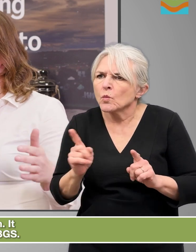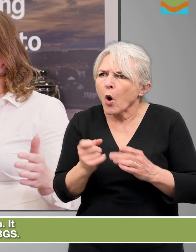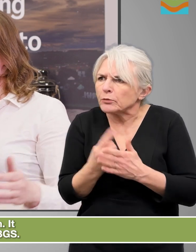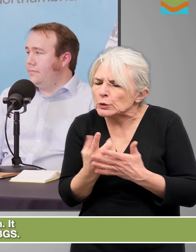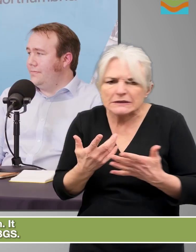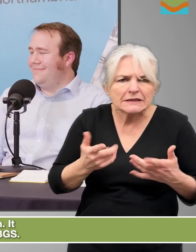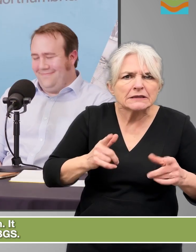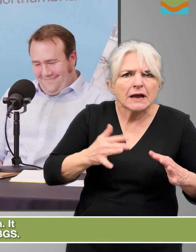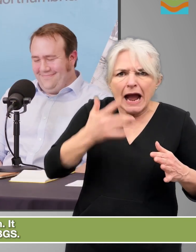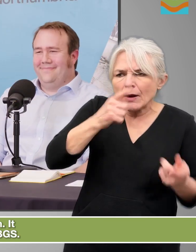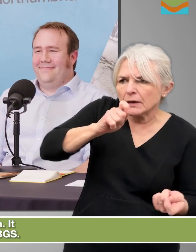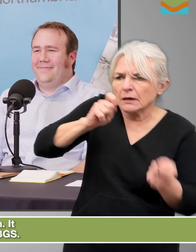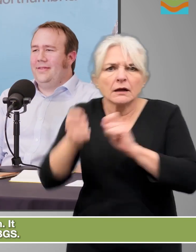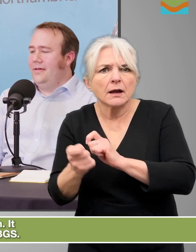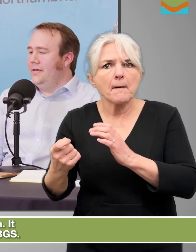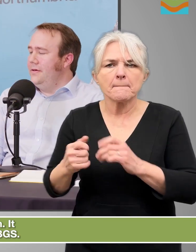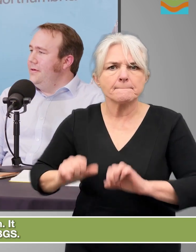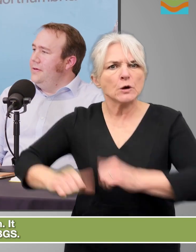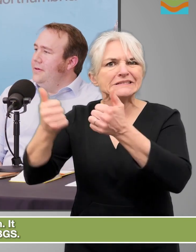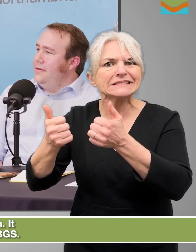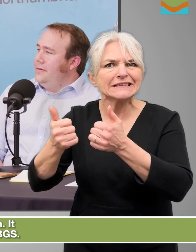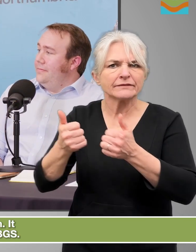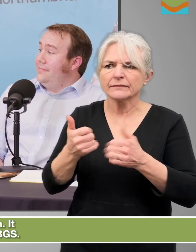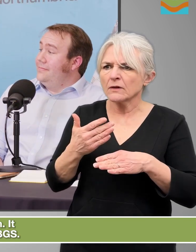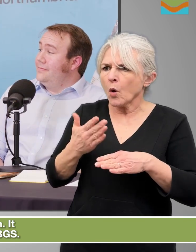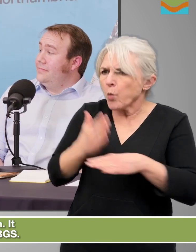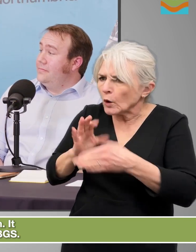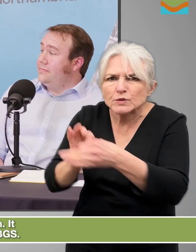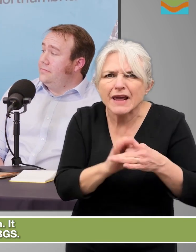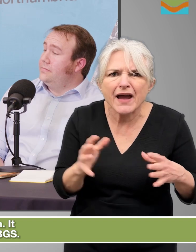A proper joint up approach. It leads us nicely into I think BGS.